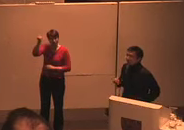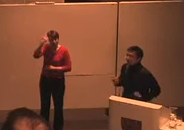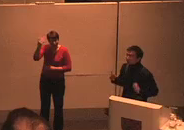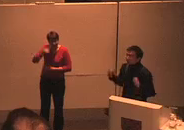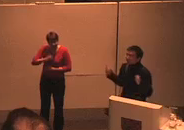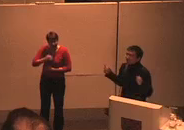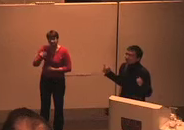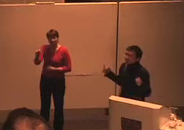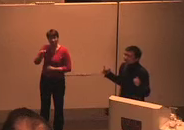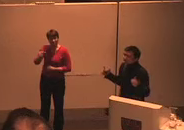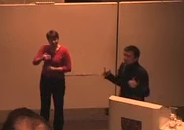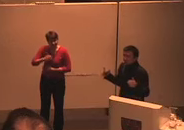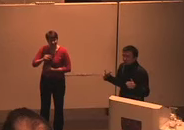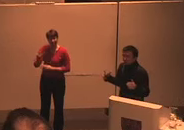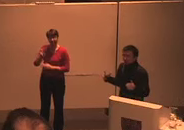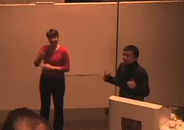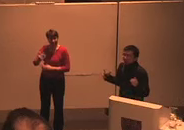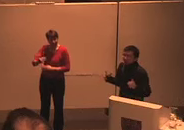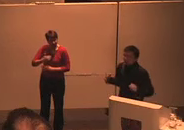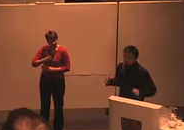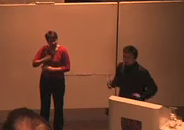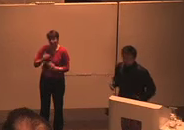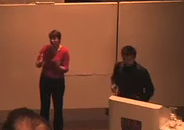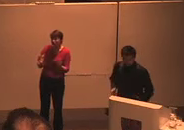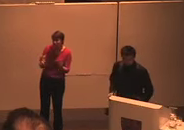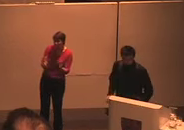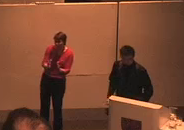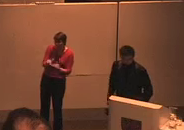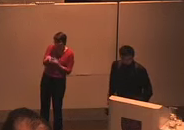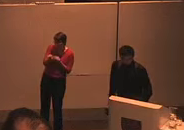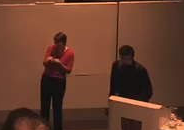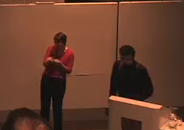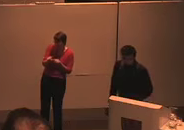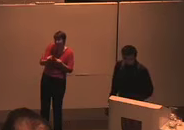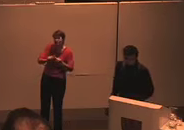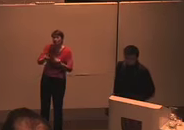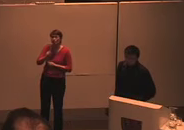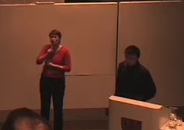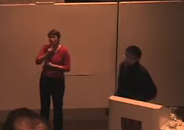So it is a really small but real house.